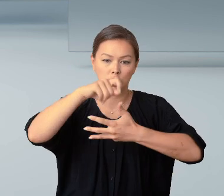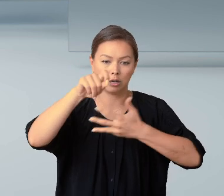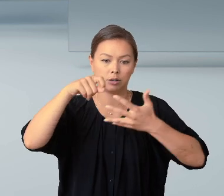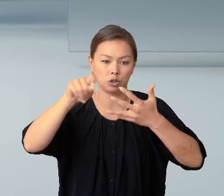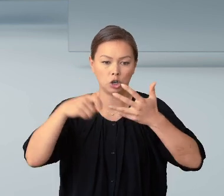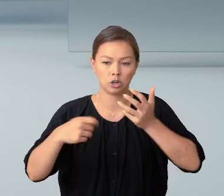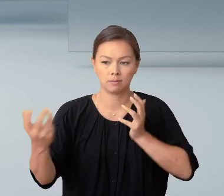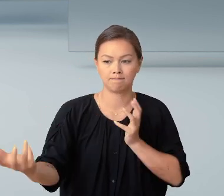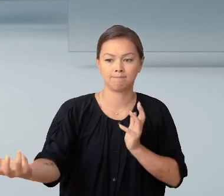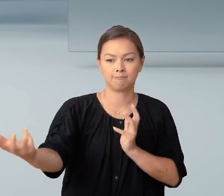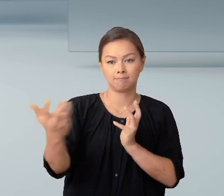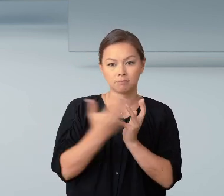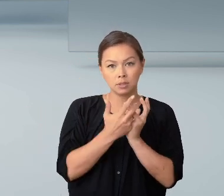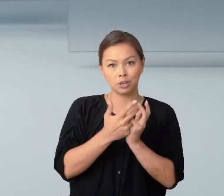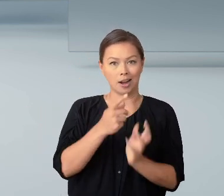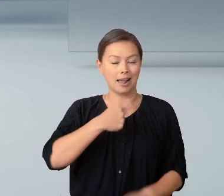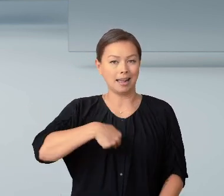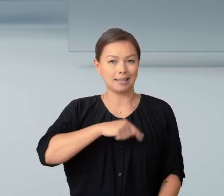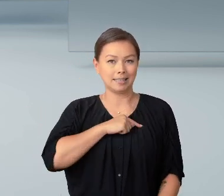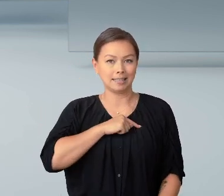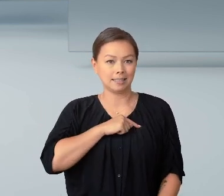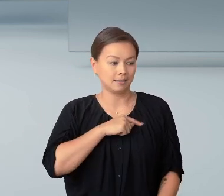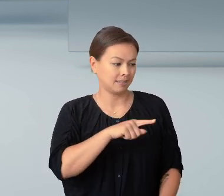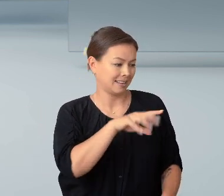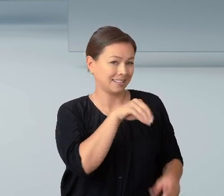requirements in ways that your on-premise solution cannot do